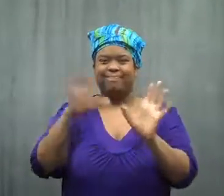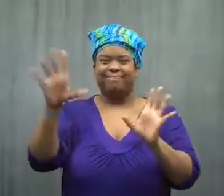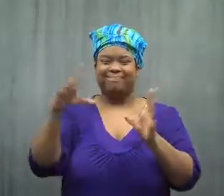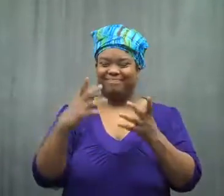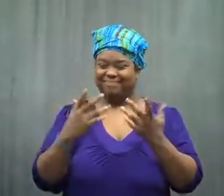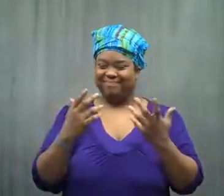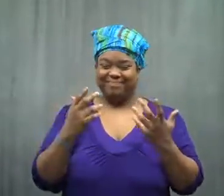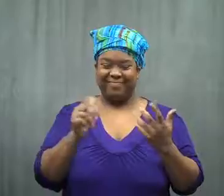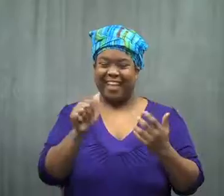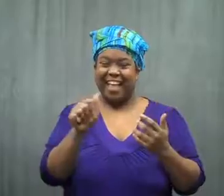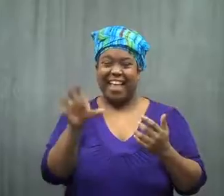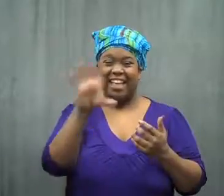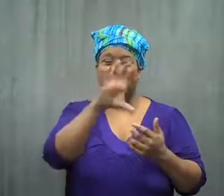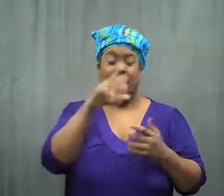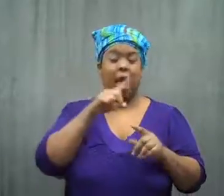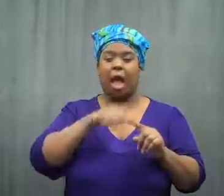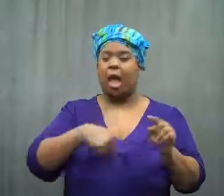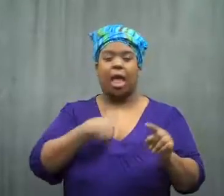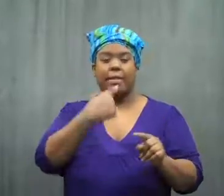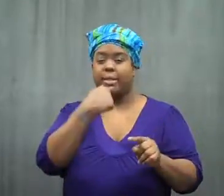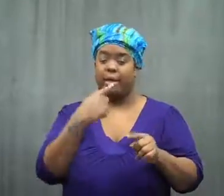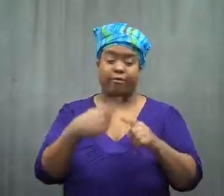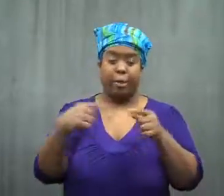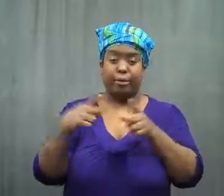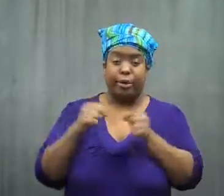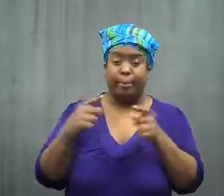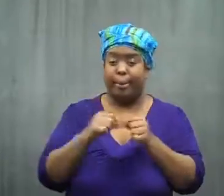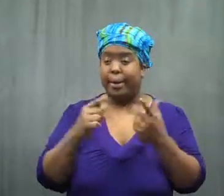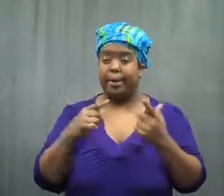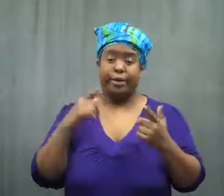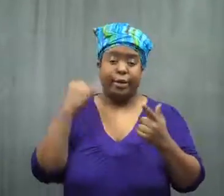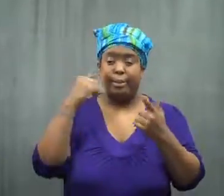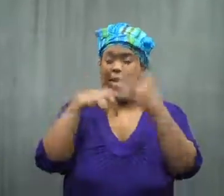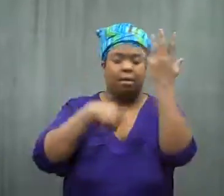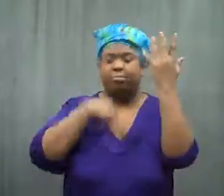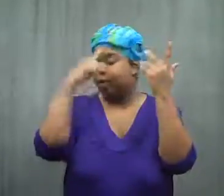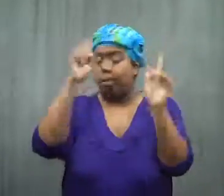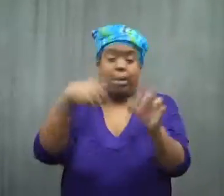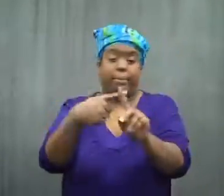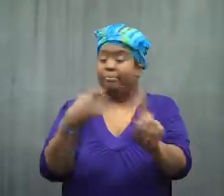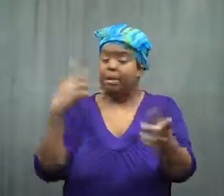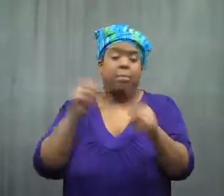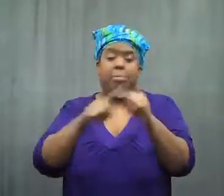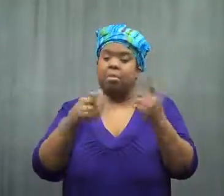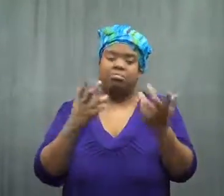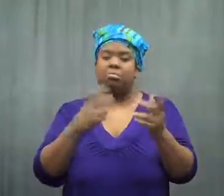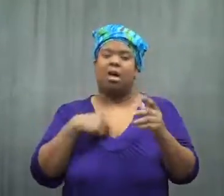It's Asian, maybe from Japan or China or whatever.